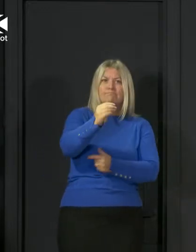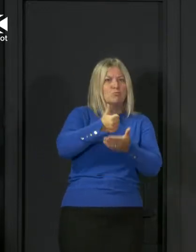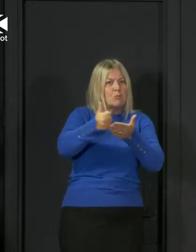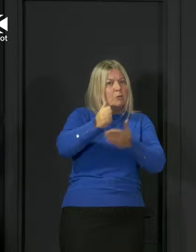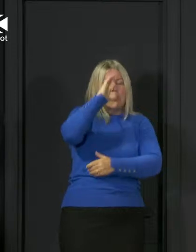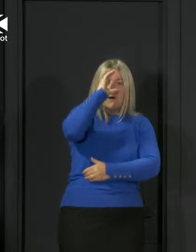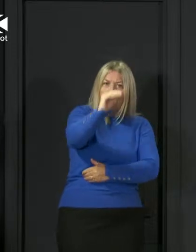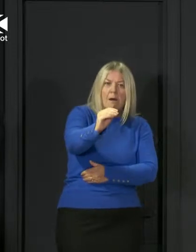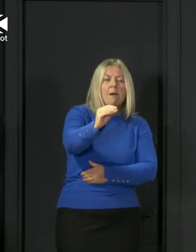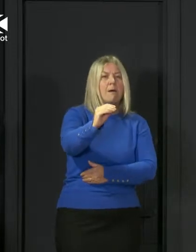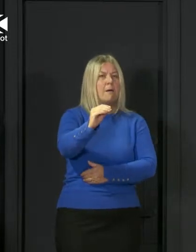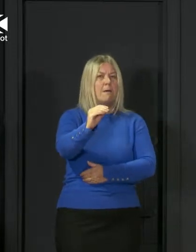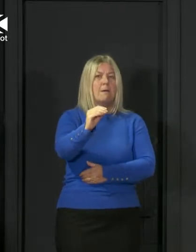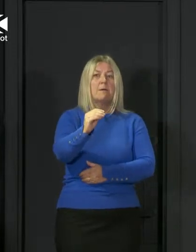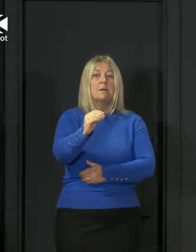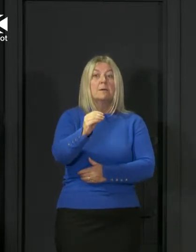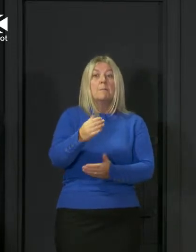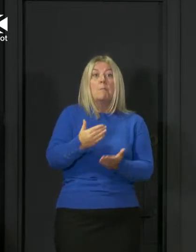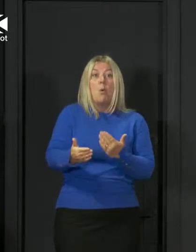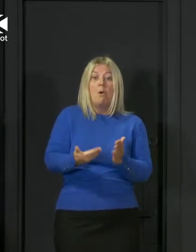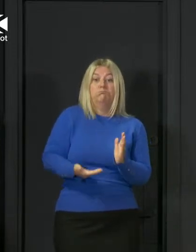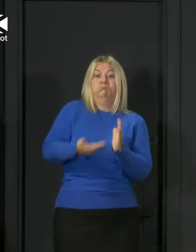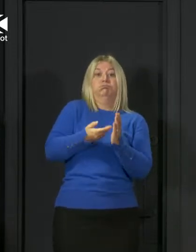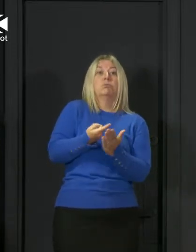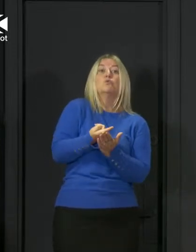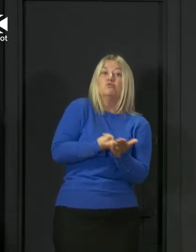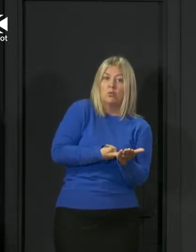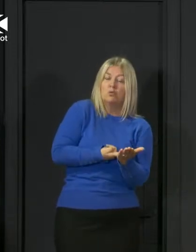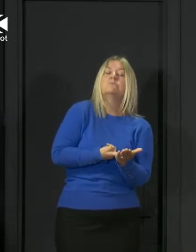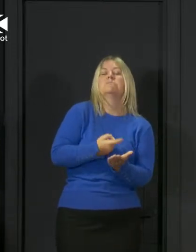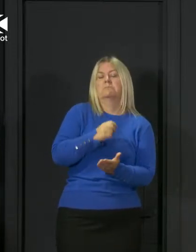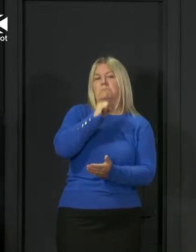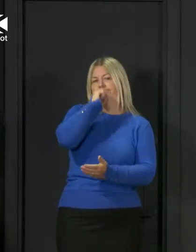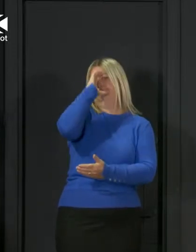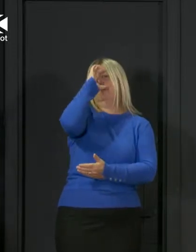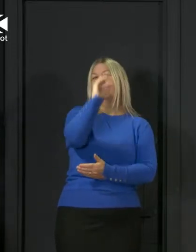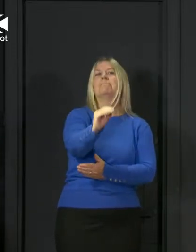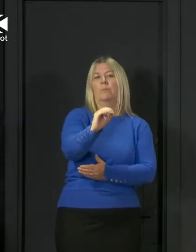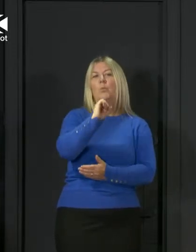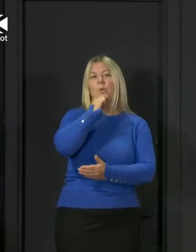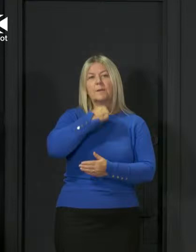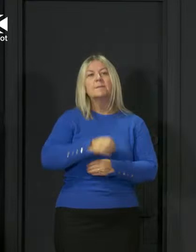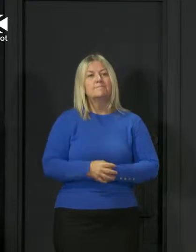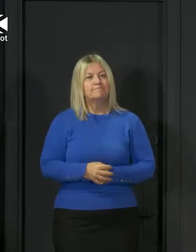are more steps that we feel that we need to take over the period to try to pull things back under